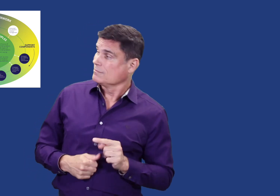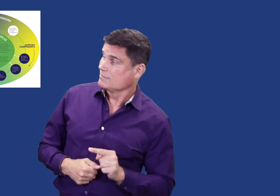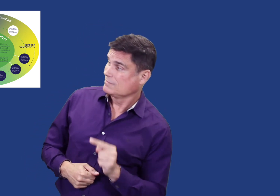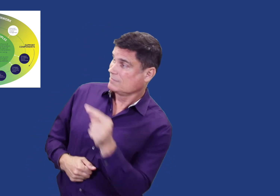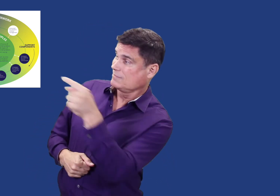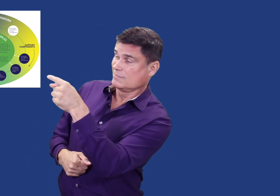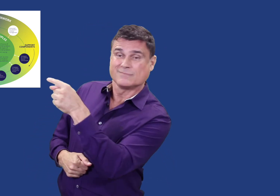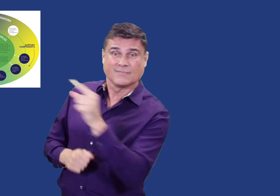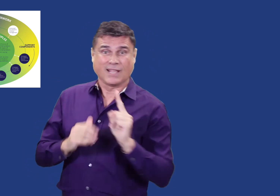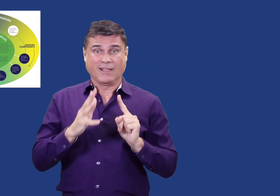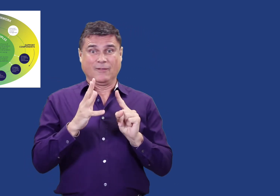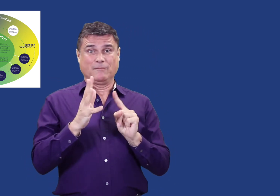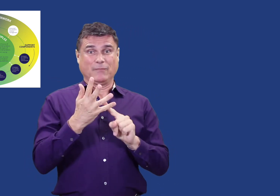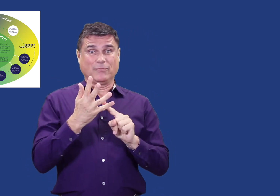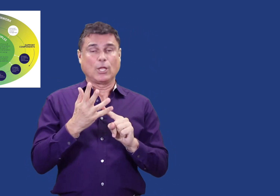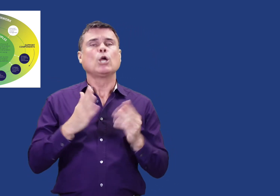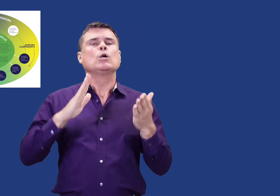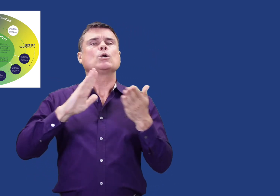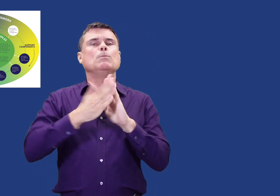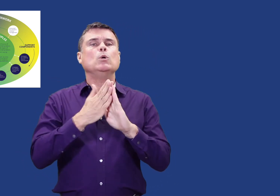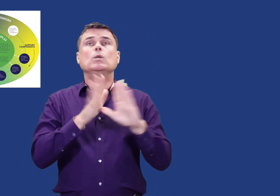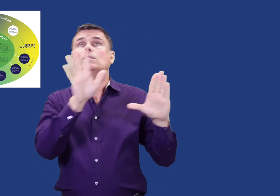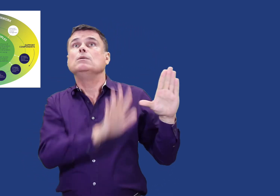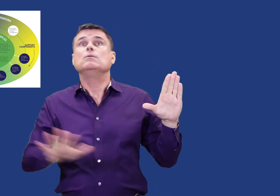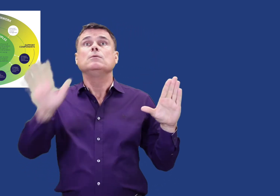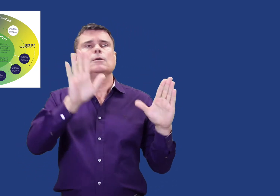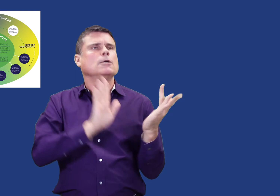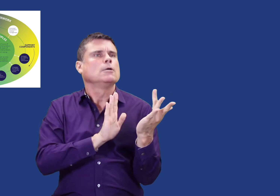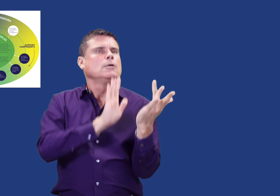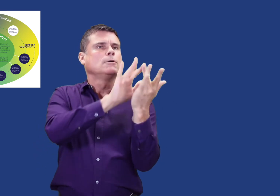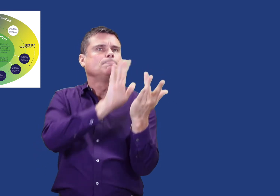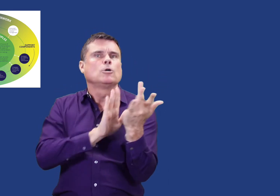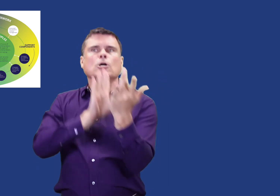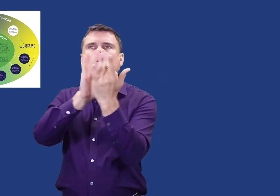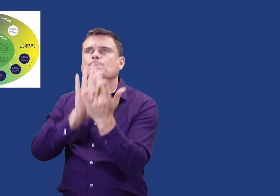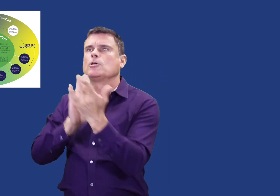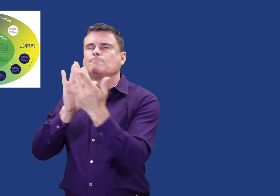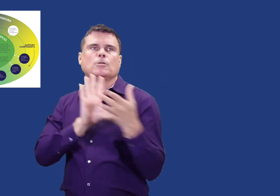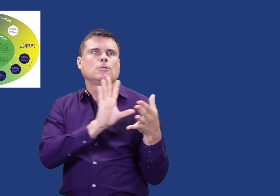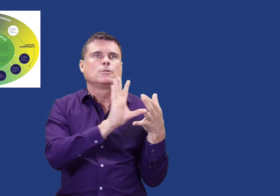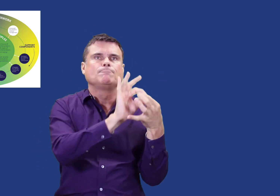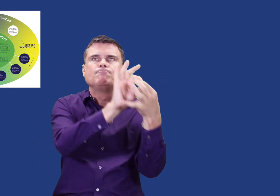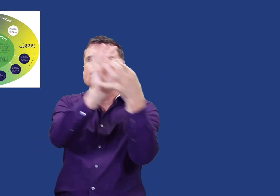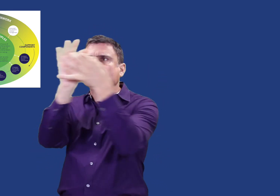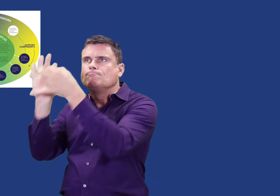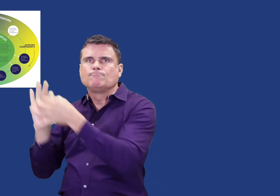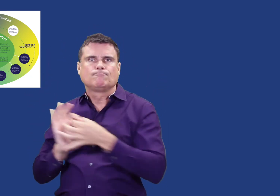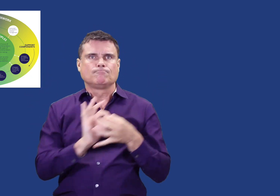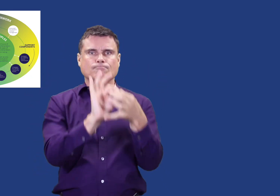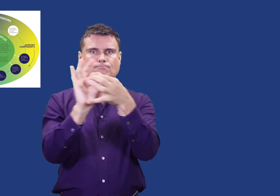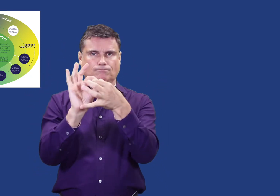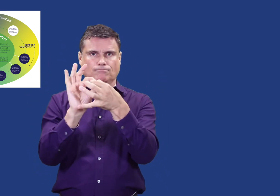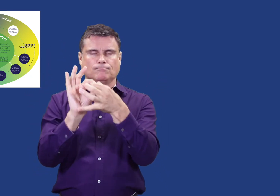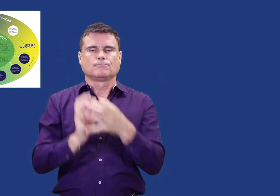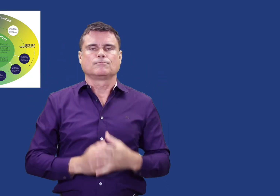THE FIFTH SUPPORT COMPONENT IS ON COMMUNITY OUTREACH